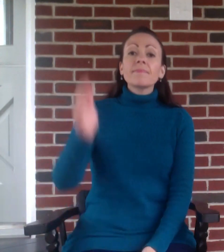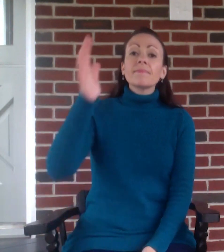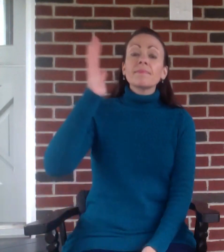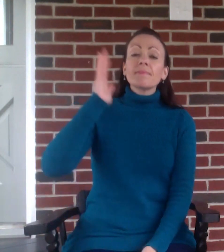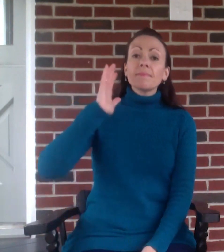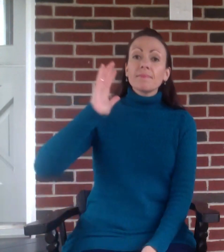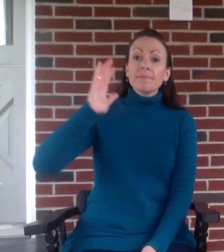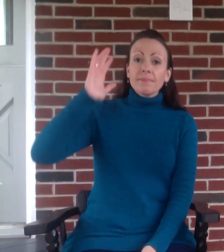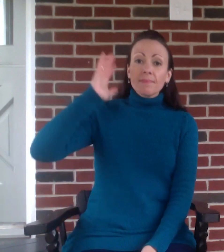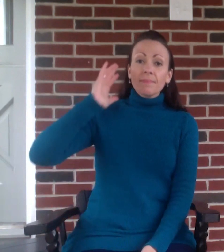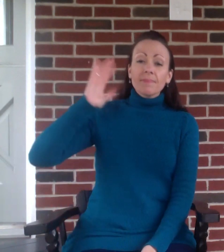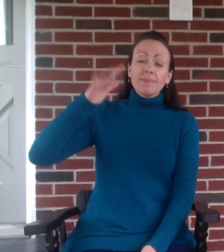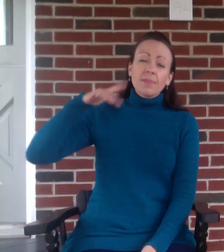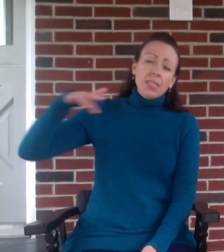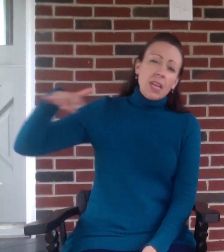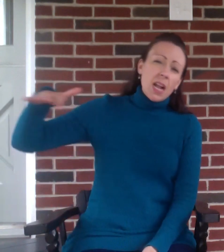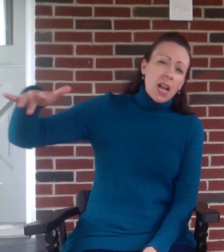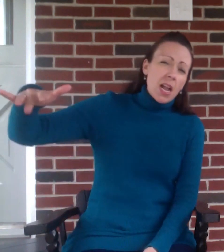Wide is really big, boys and girls.